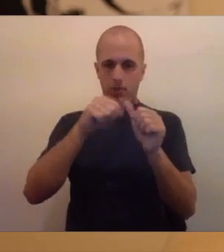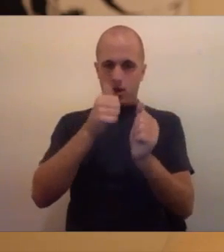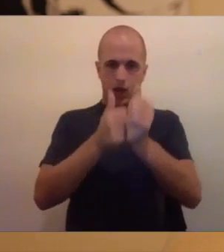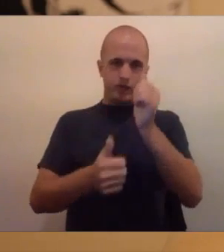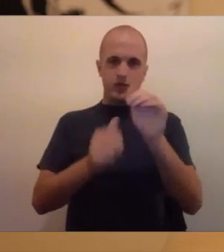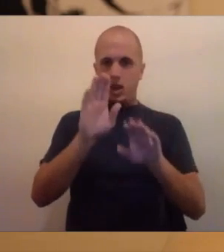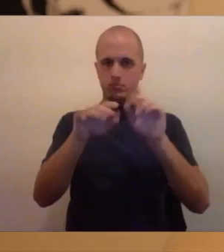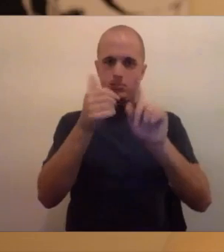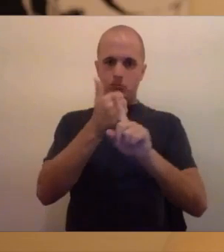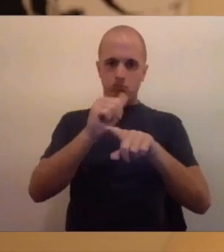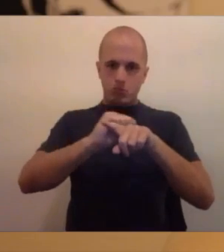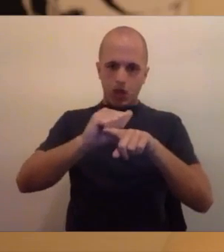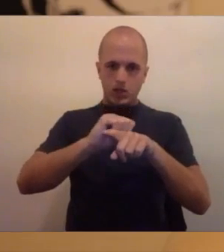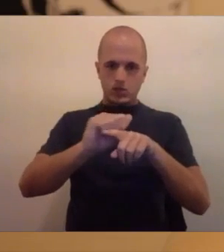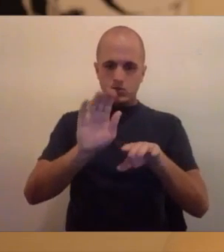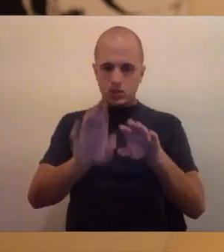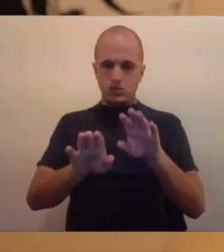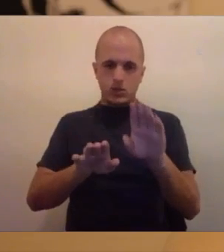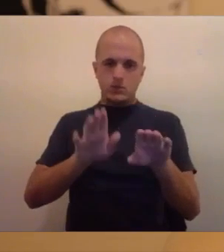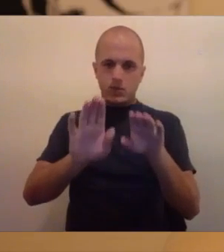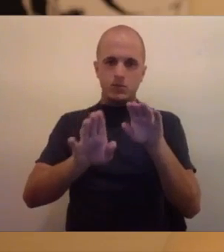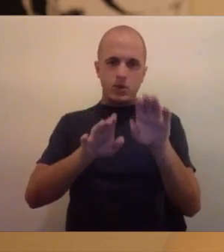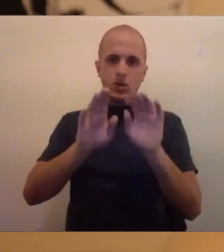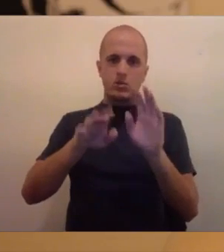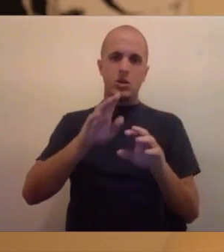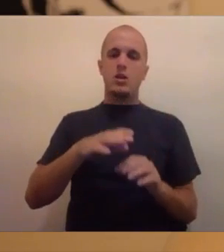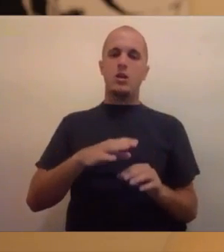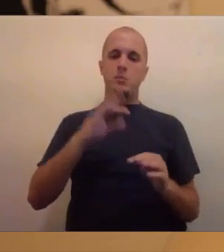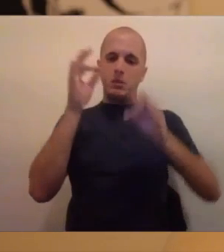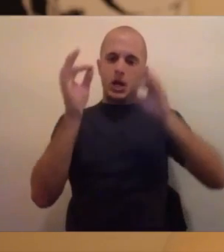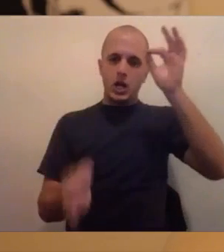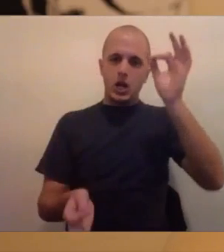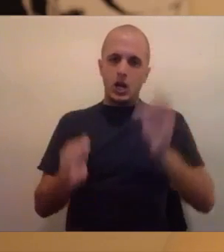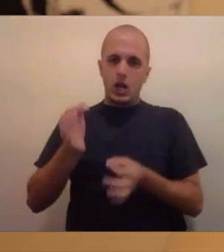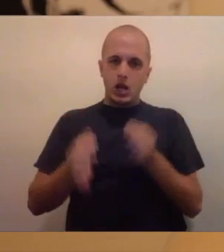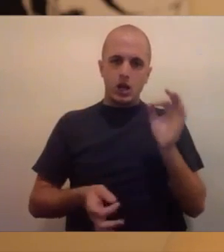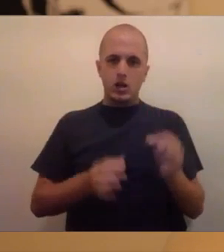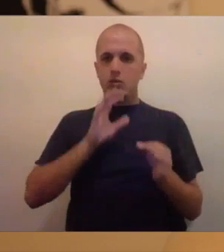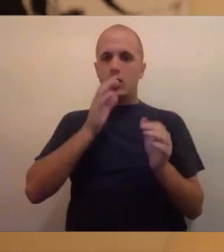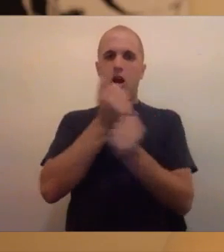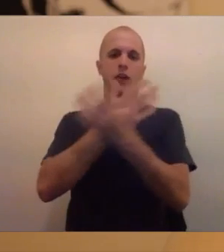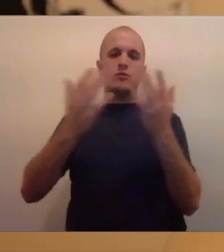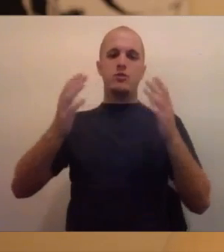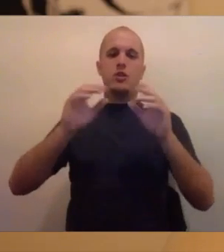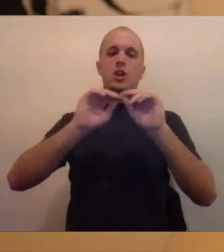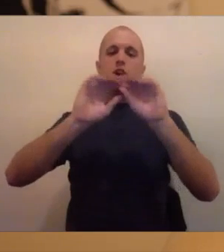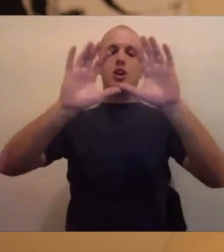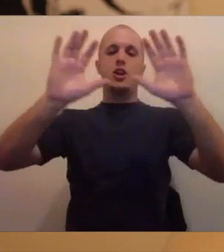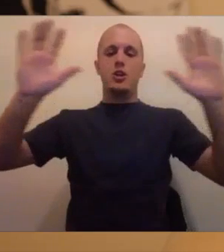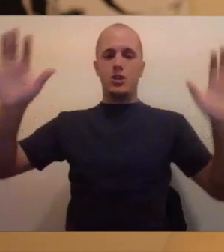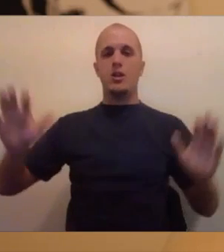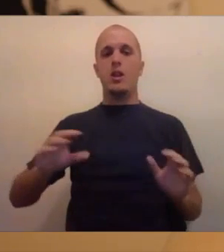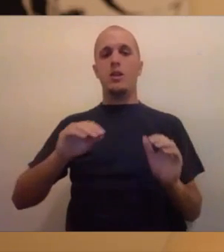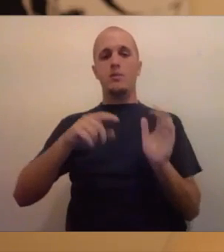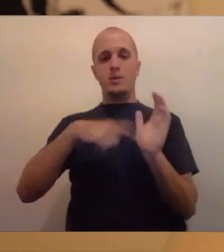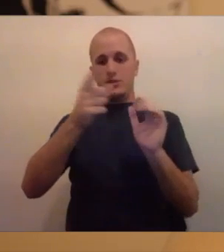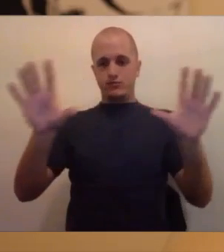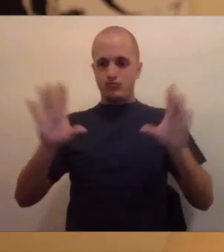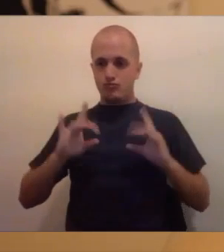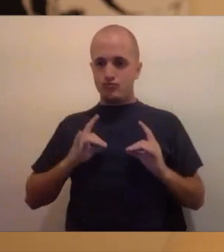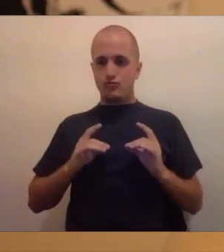you start doing, following the path, practical. Spirituality is practicality.